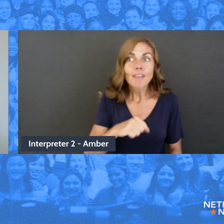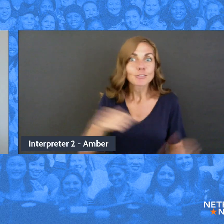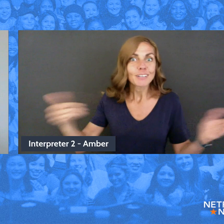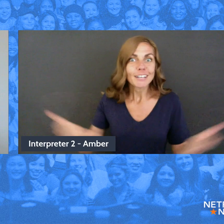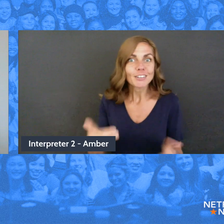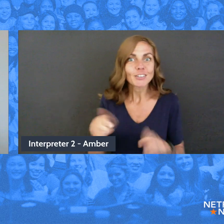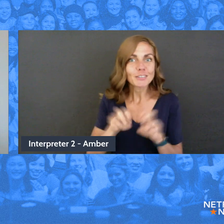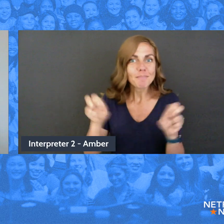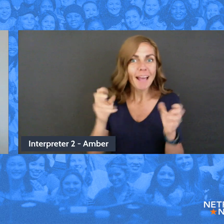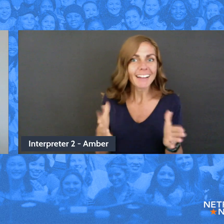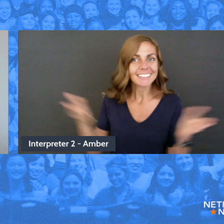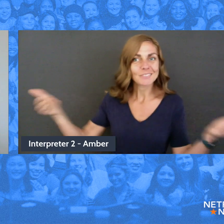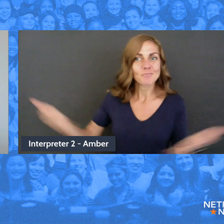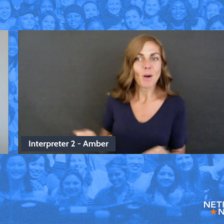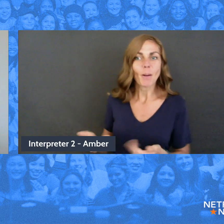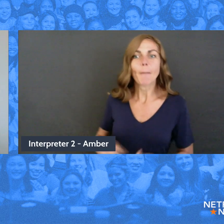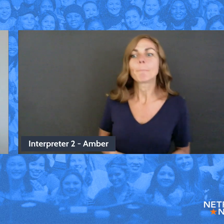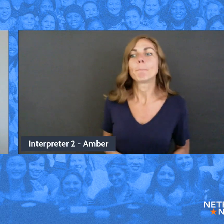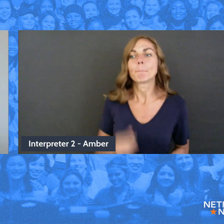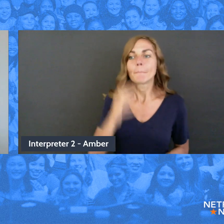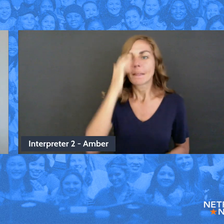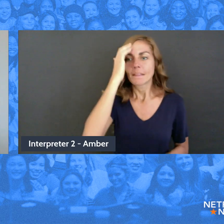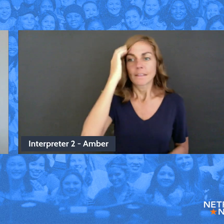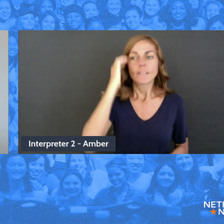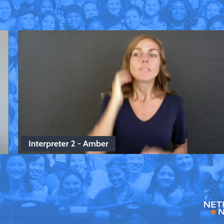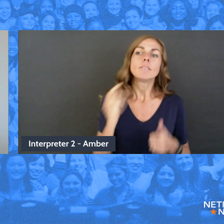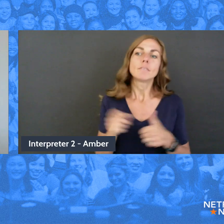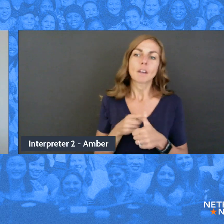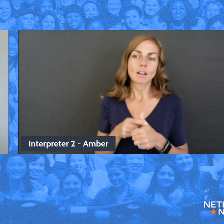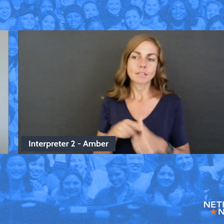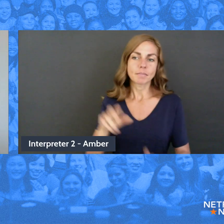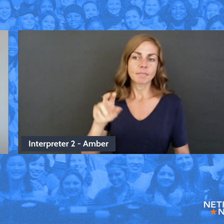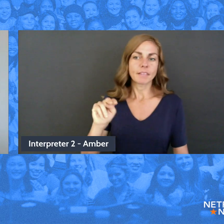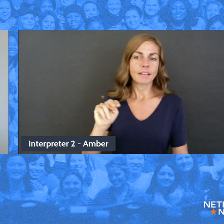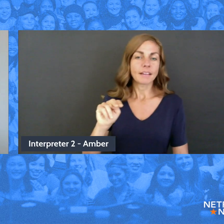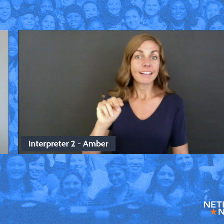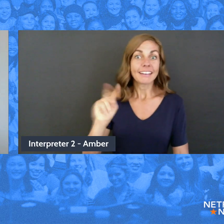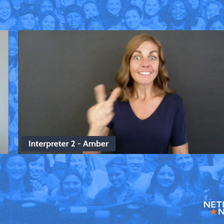and welcome them. So first we have Nevada State Assemblywoman,